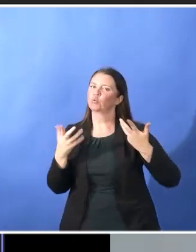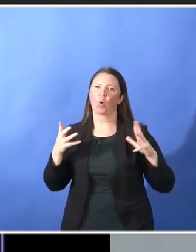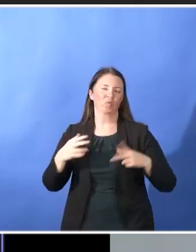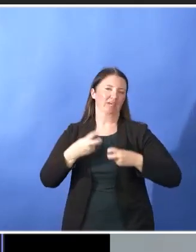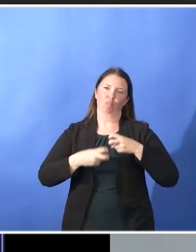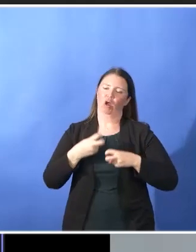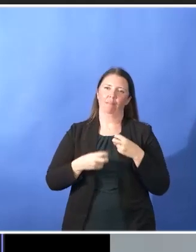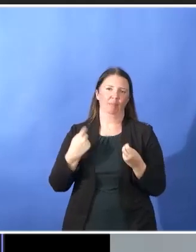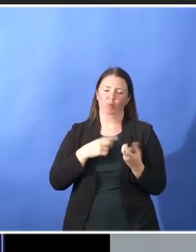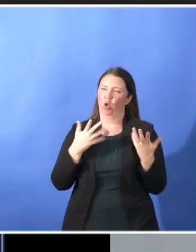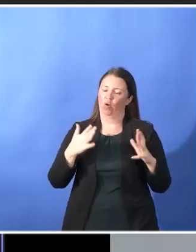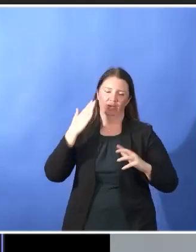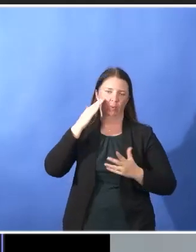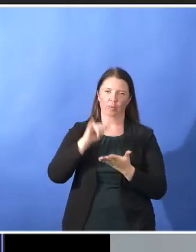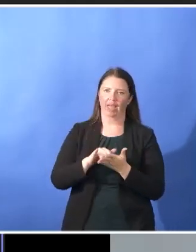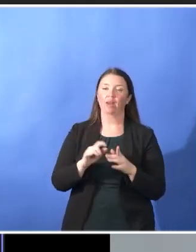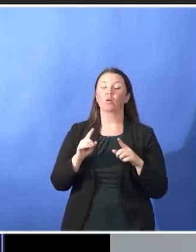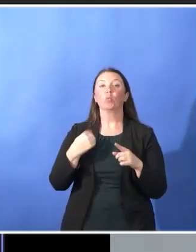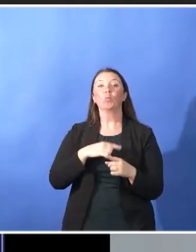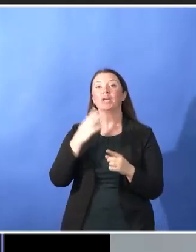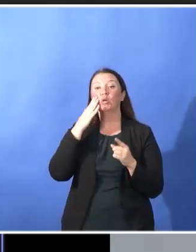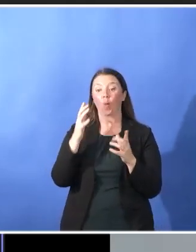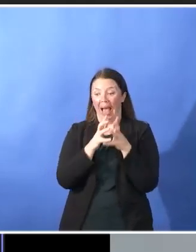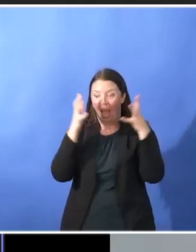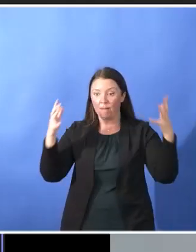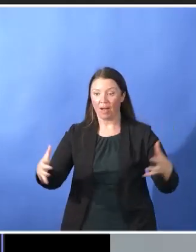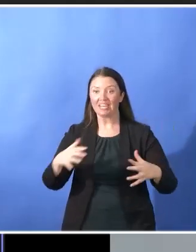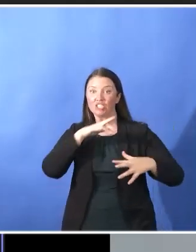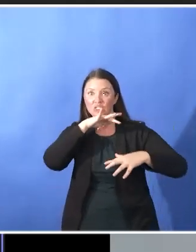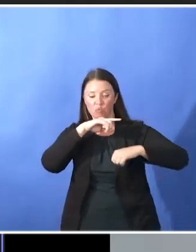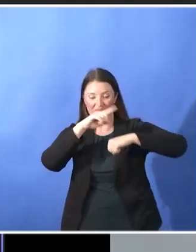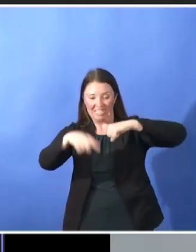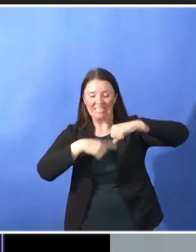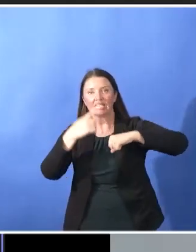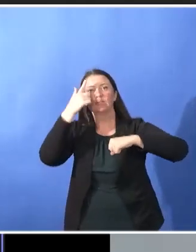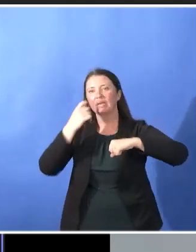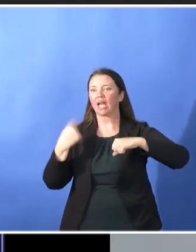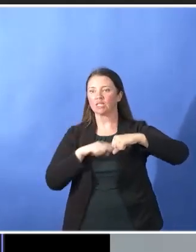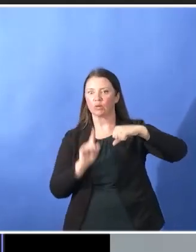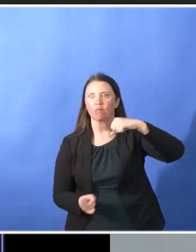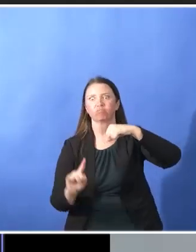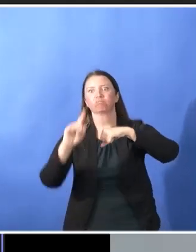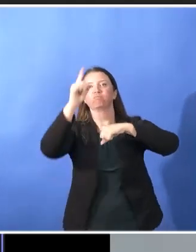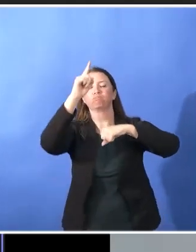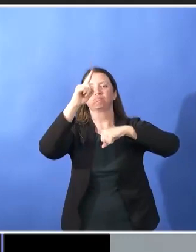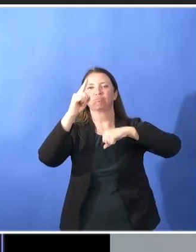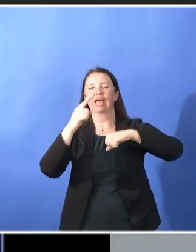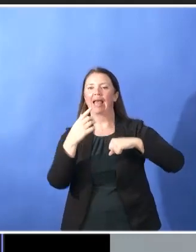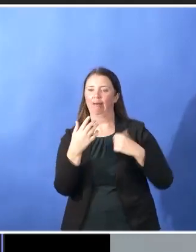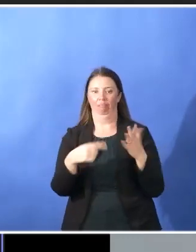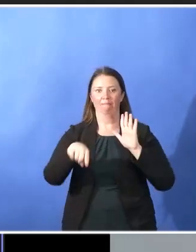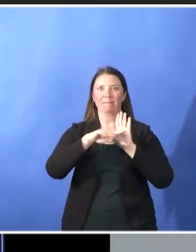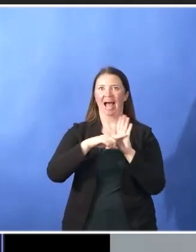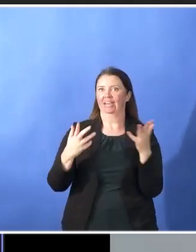WE KNOW THE AMOUNT OF DEBRIS IS A FUNCTION OF WHAT WE PUT UP OF WHAT WE BRING DOWN, PLUS THE MASSIVE QUANTITY OF DEBRIS